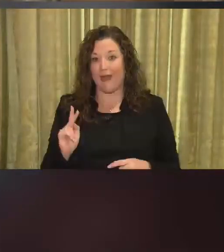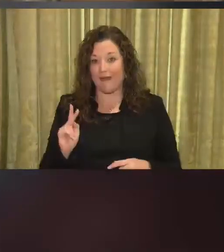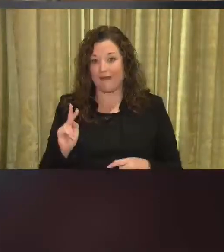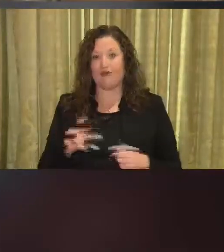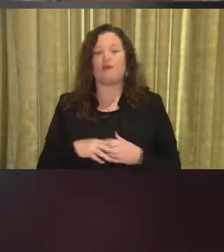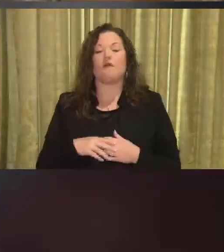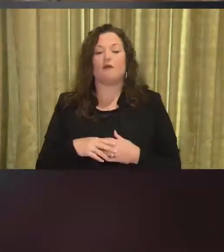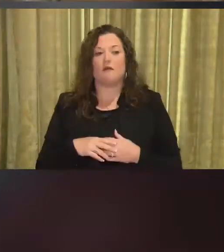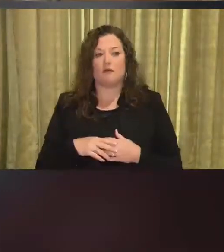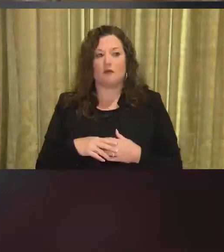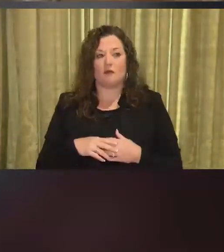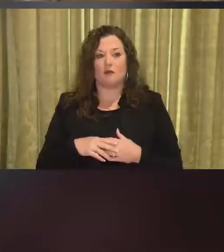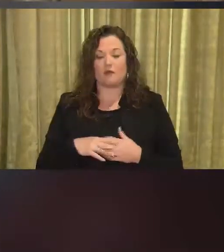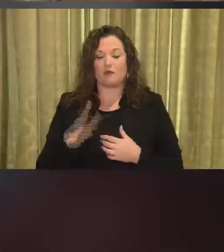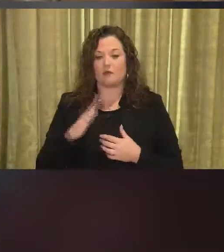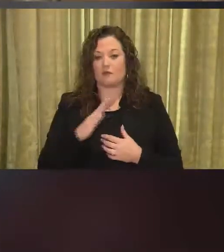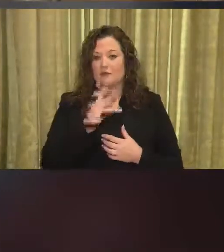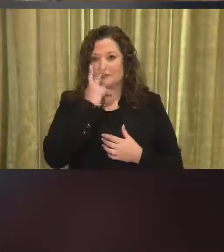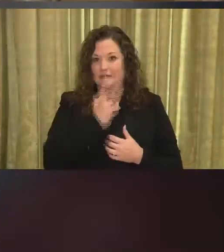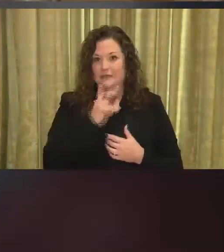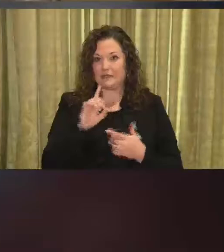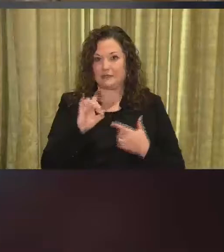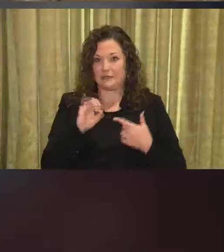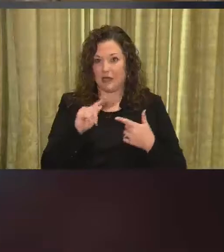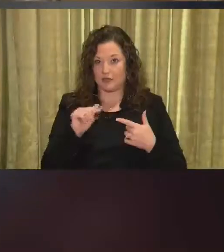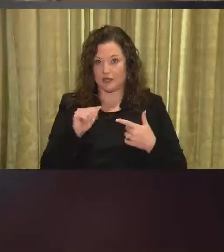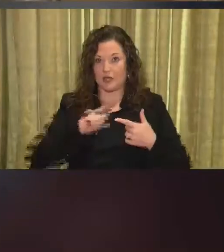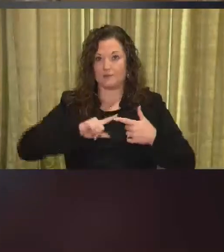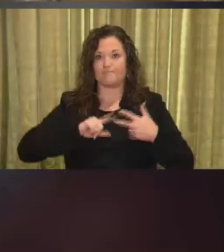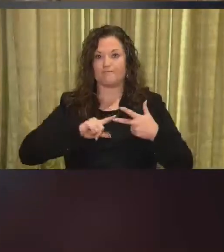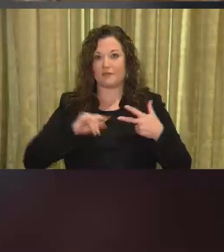you can see the delta and then the yellow is